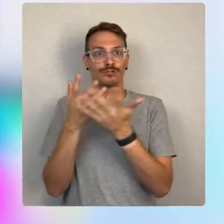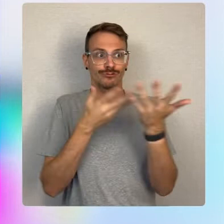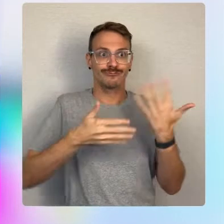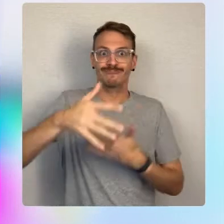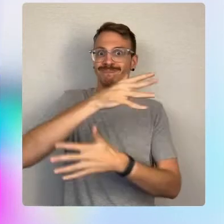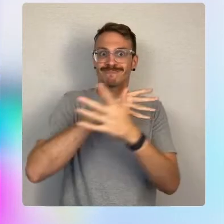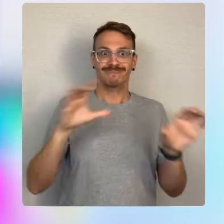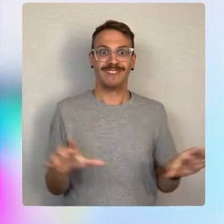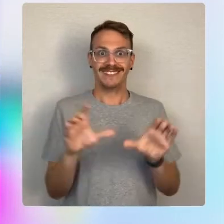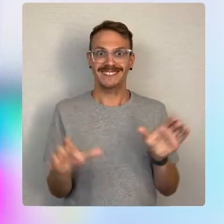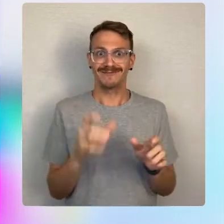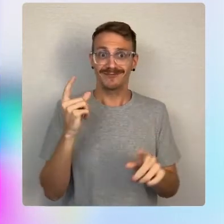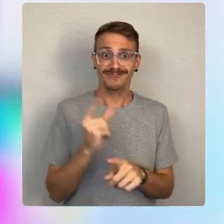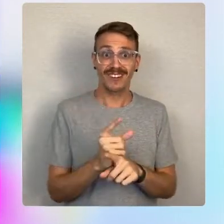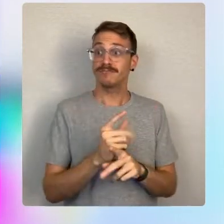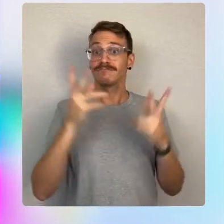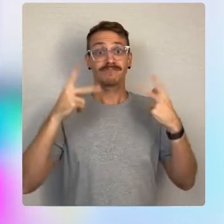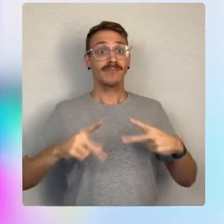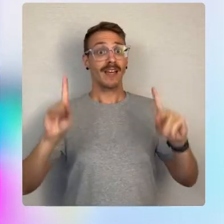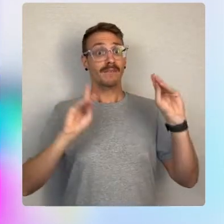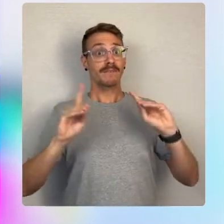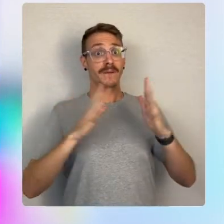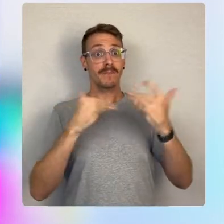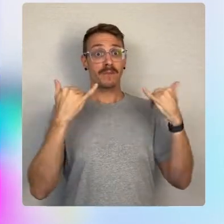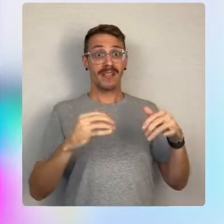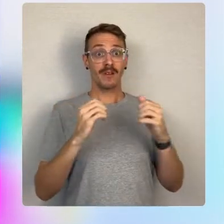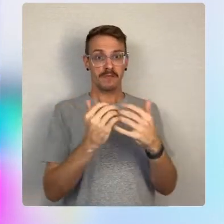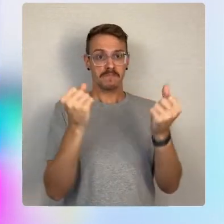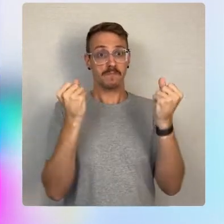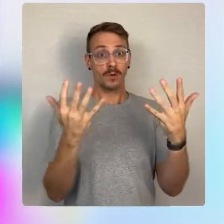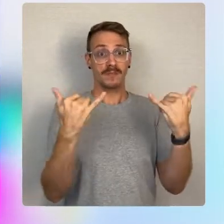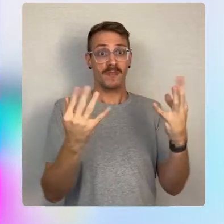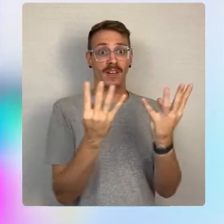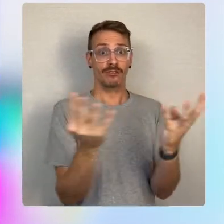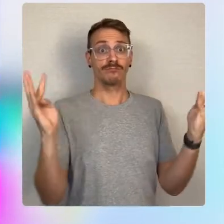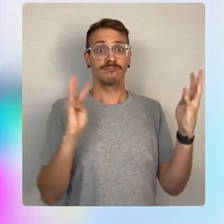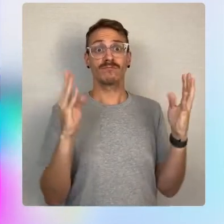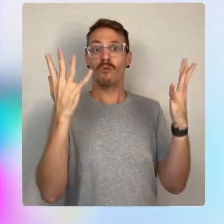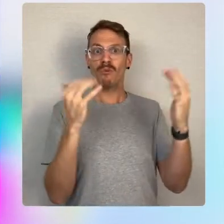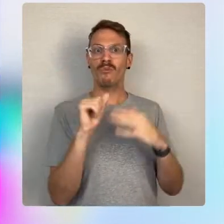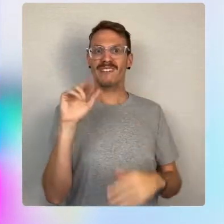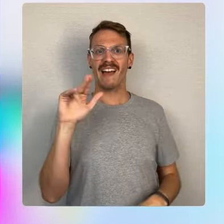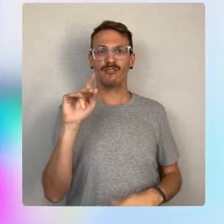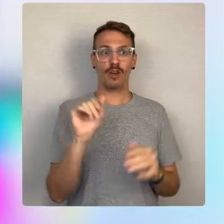and in order to let people play via multiplayer, we really wanted an avatar solution